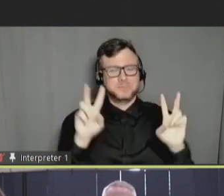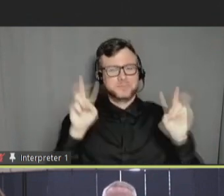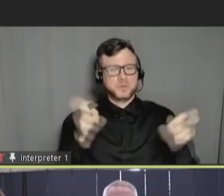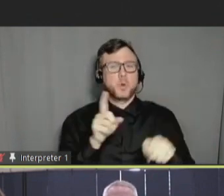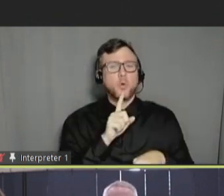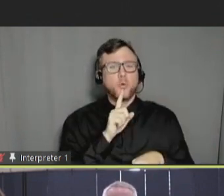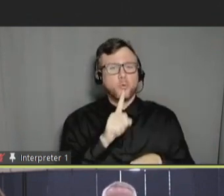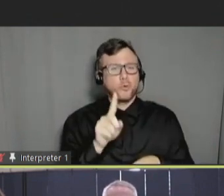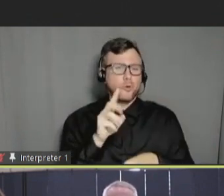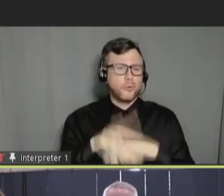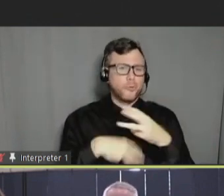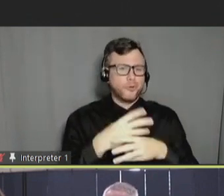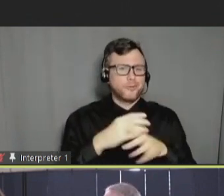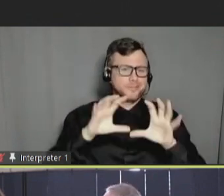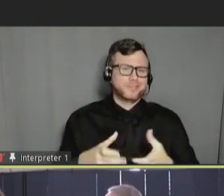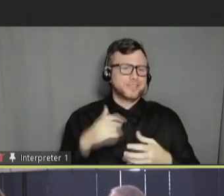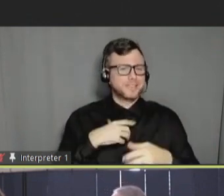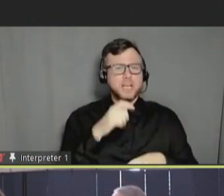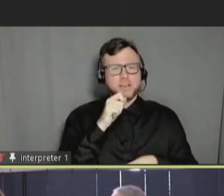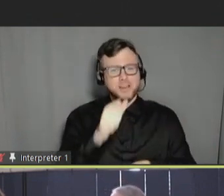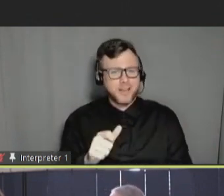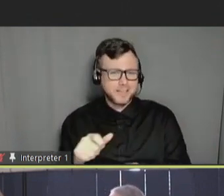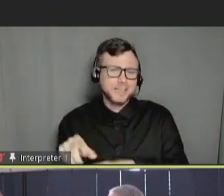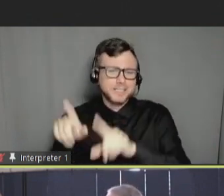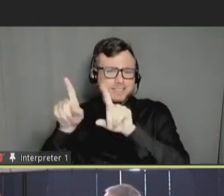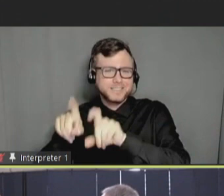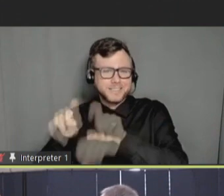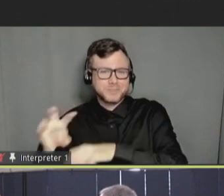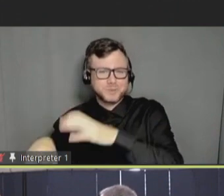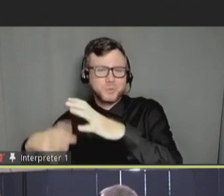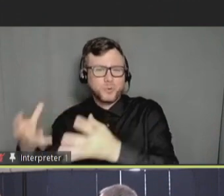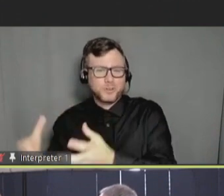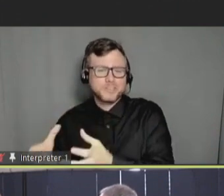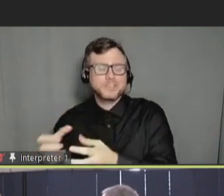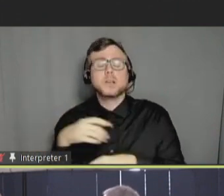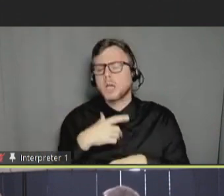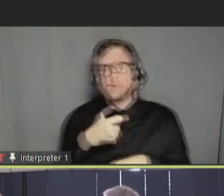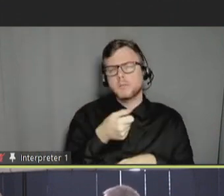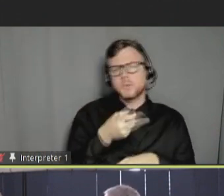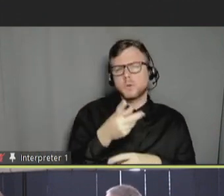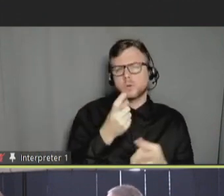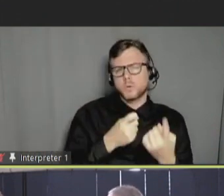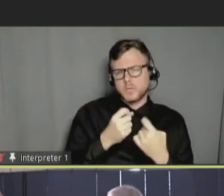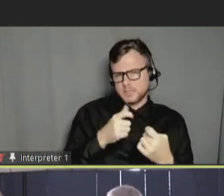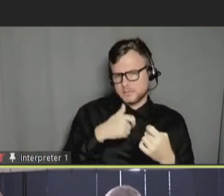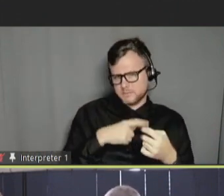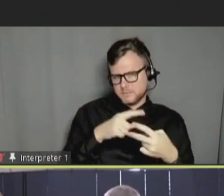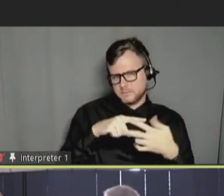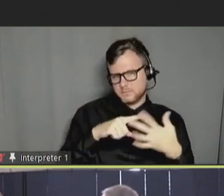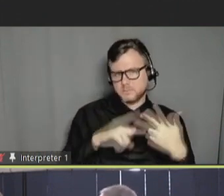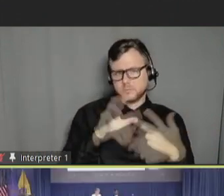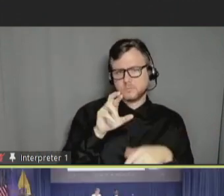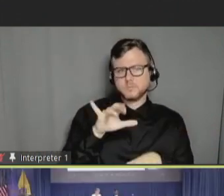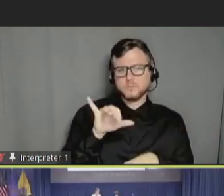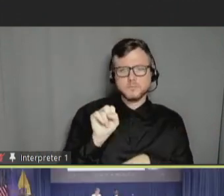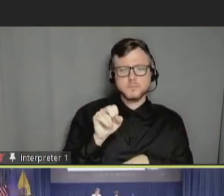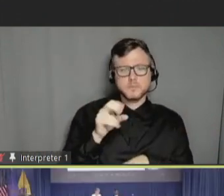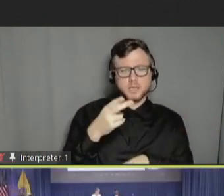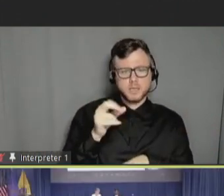trial world. We have a couple of questions teed up. We'll start with Kris Ehresmann.